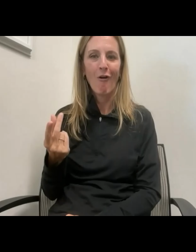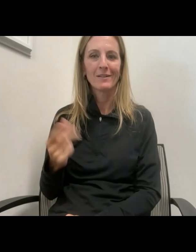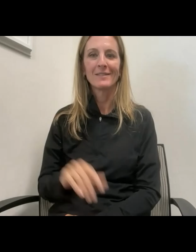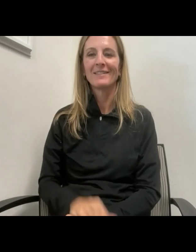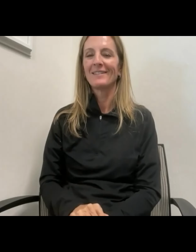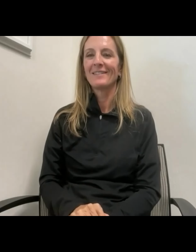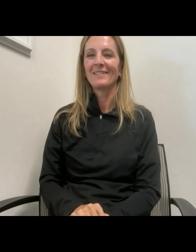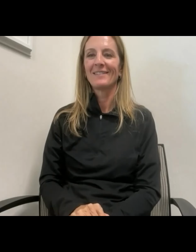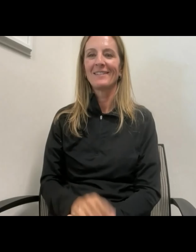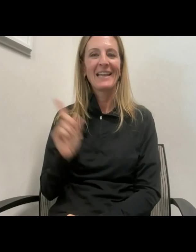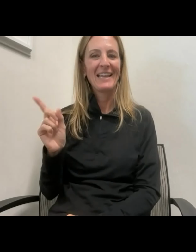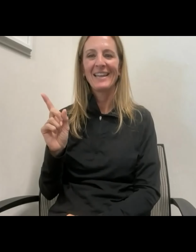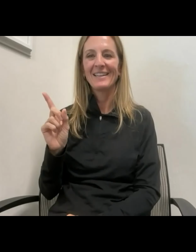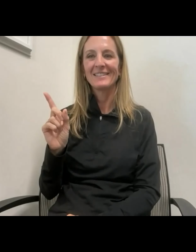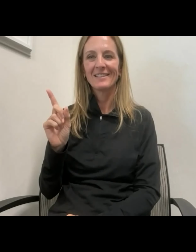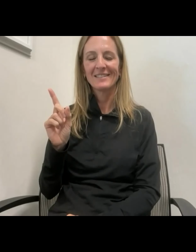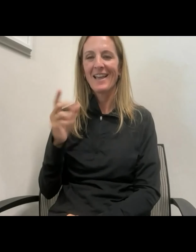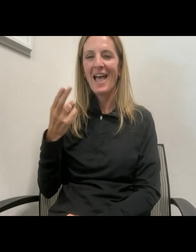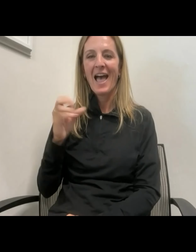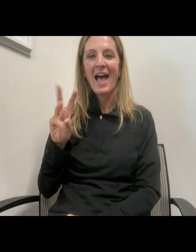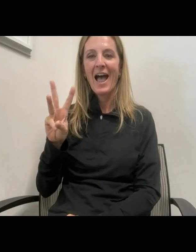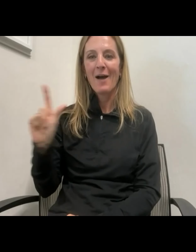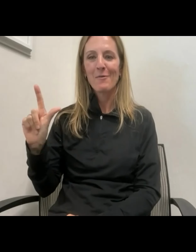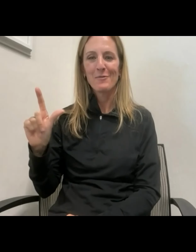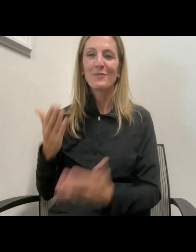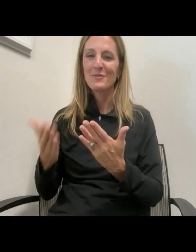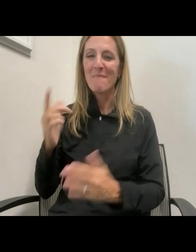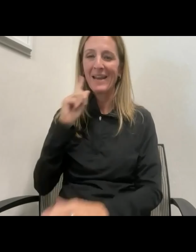he starts to howl so you might hear him in the background here.